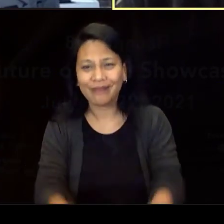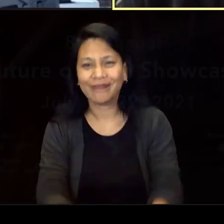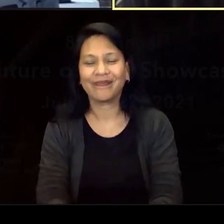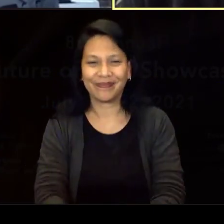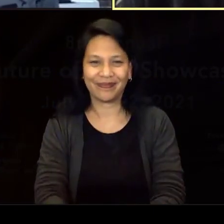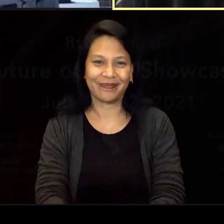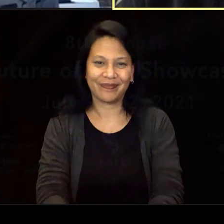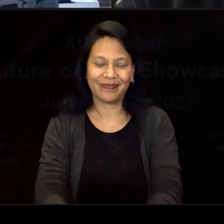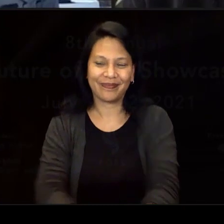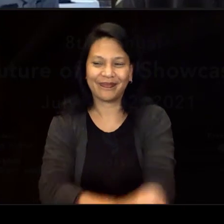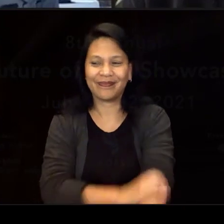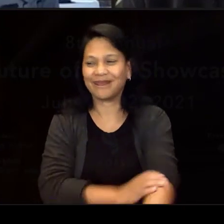Yeah.